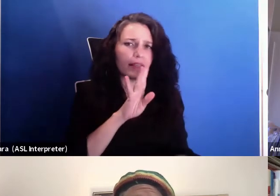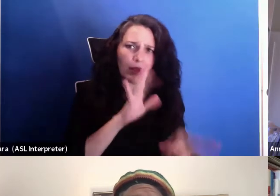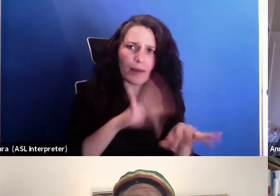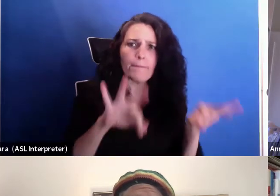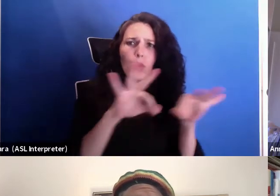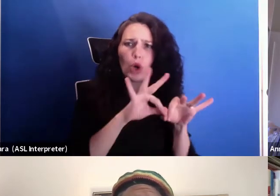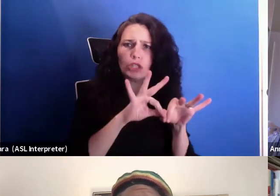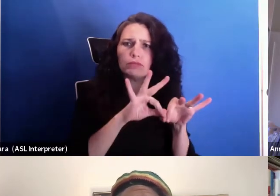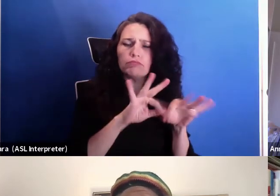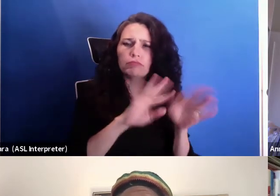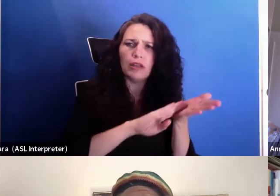And just to say